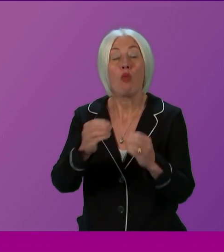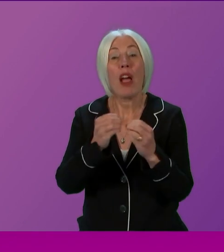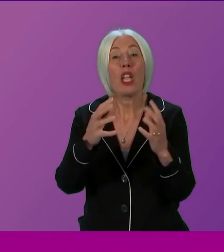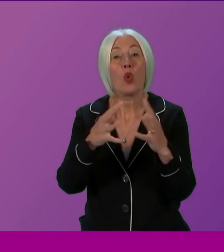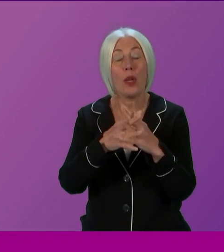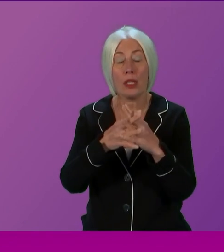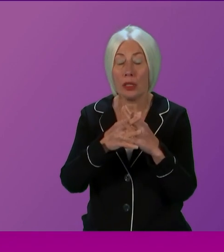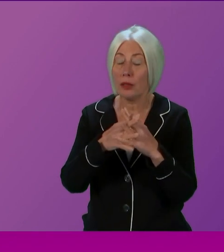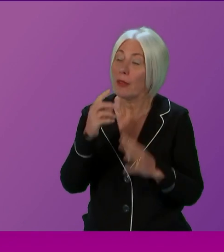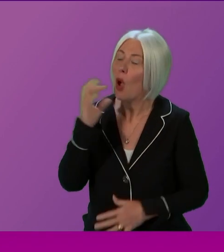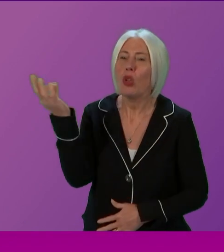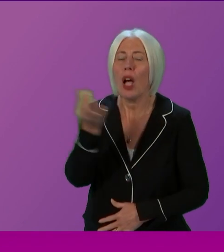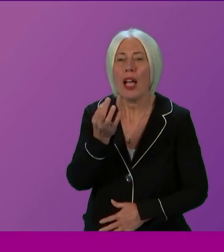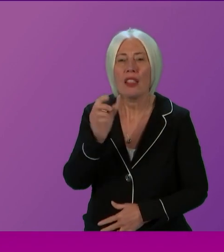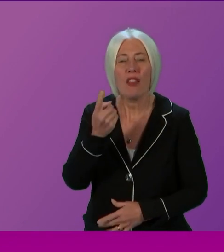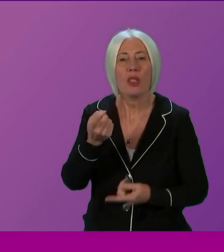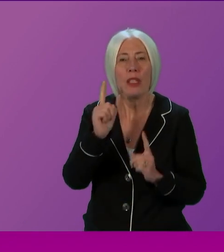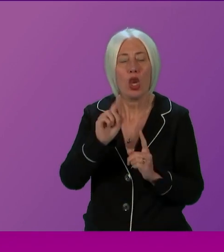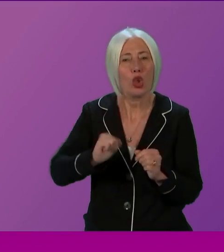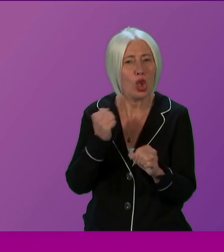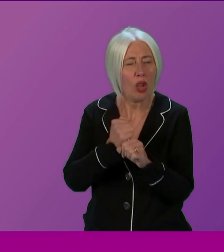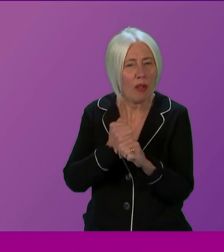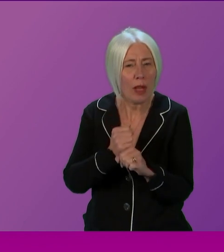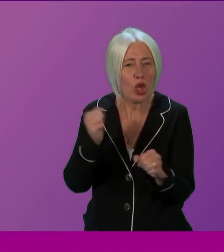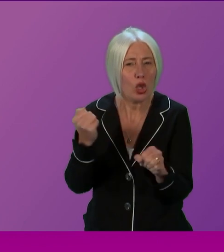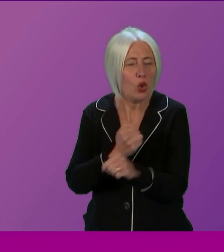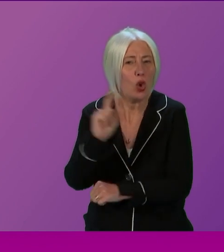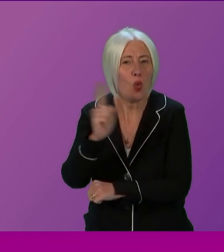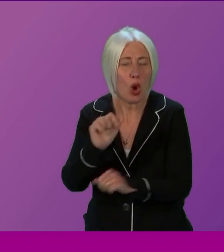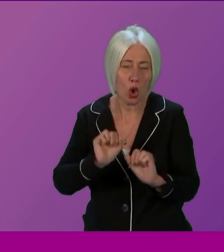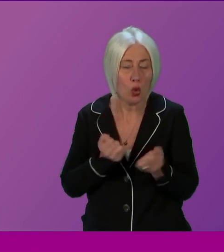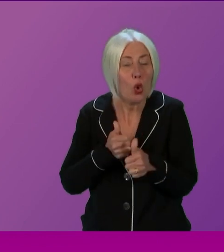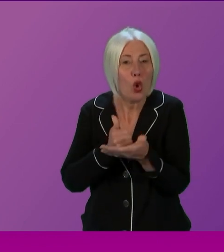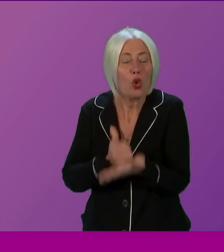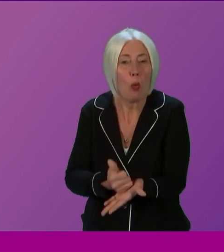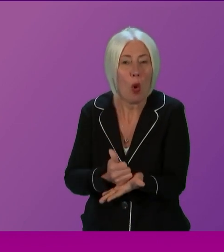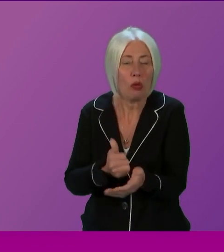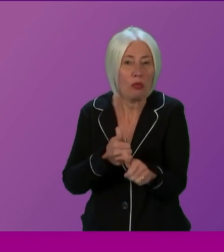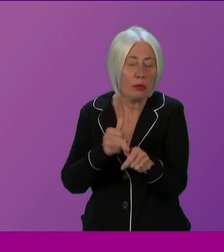To ask the First Minister what action the Scottish Government is taking to support home owners seeking to reduce their energy bills.